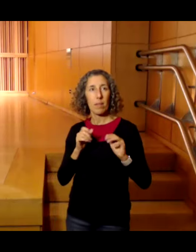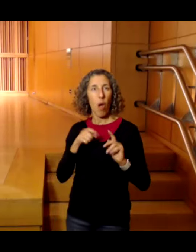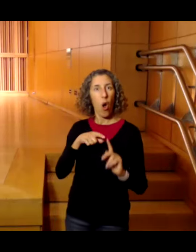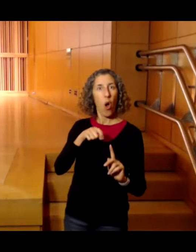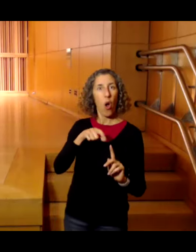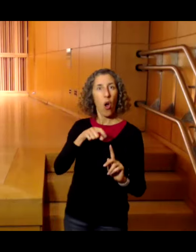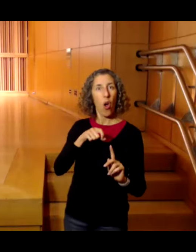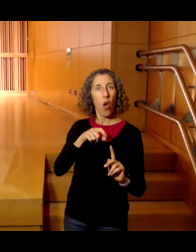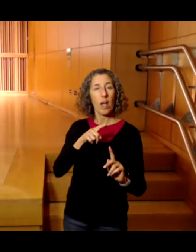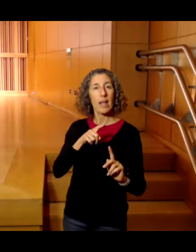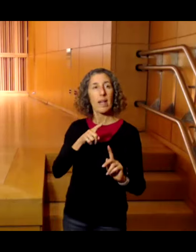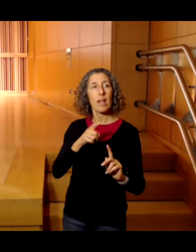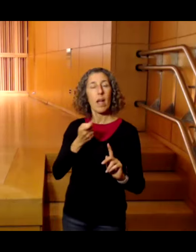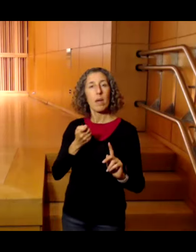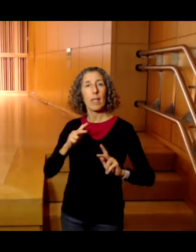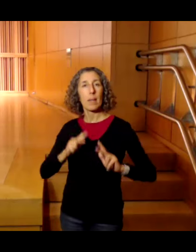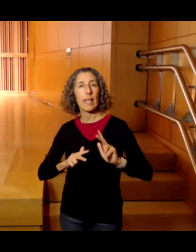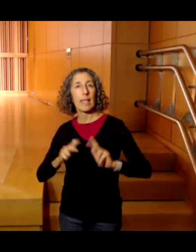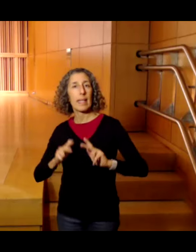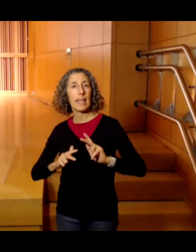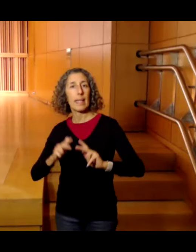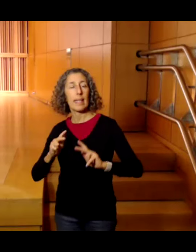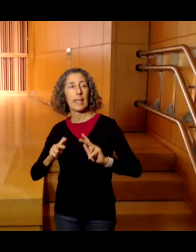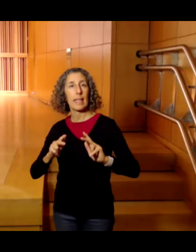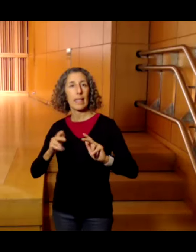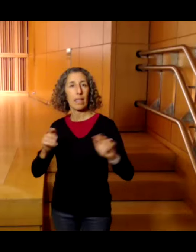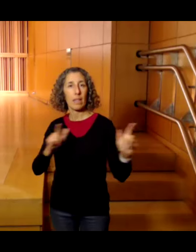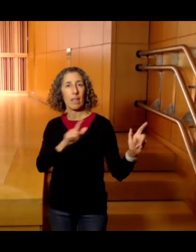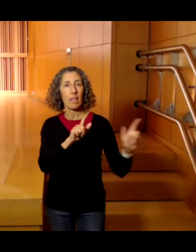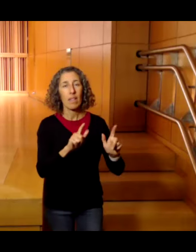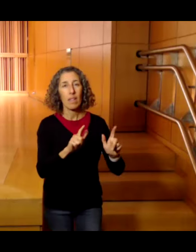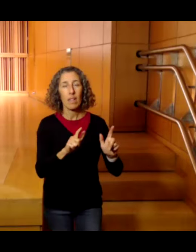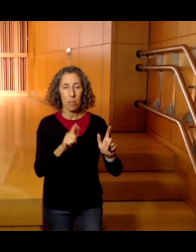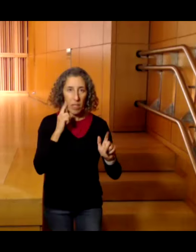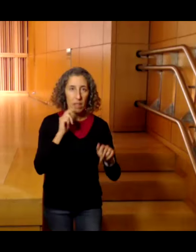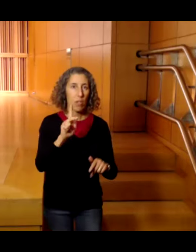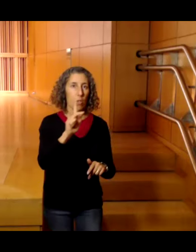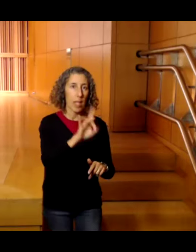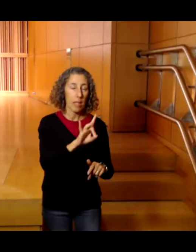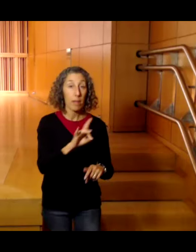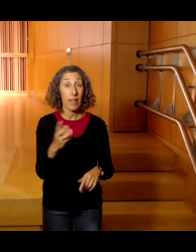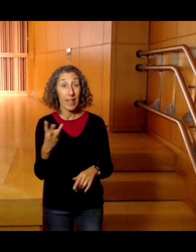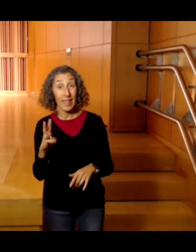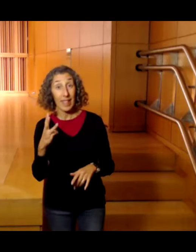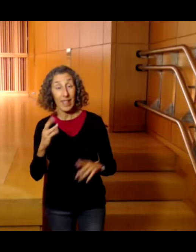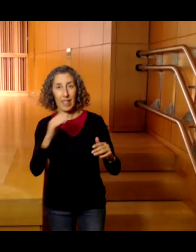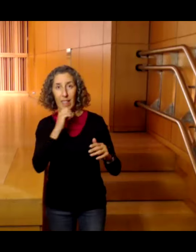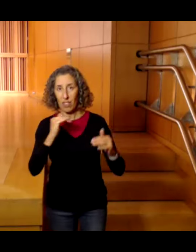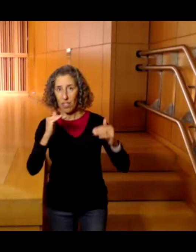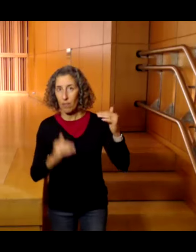and forbidden crossings that framed. the awkwardness of bonding a 38-year-old man and a 16-year-old boy.